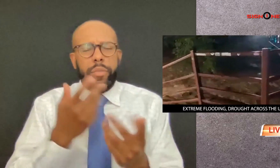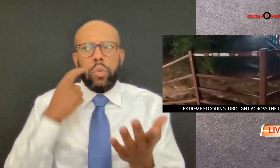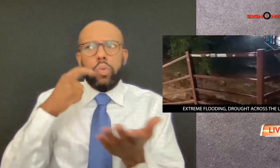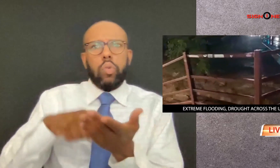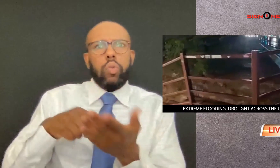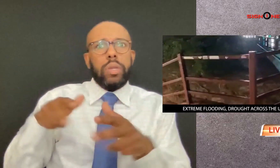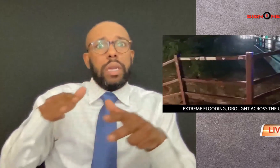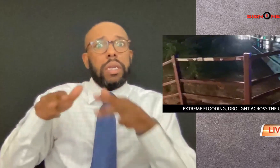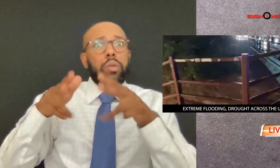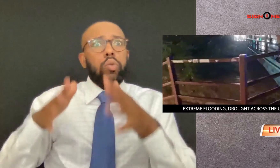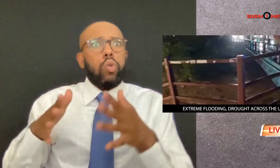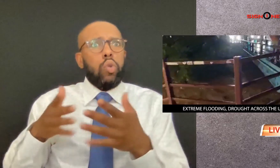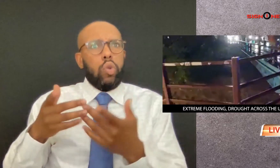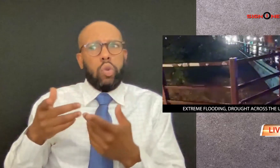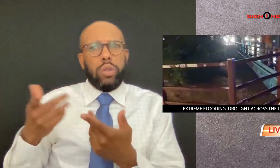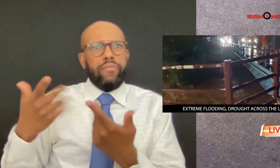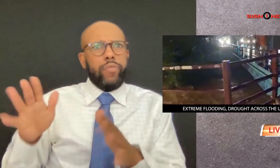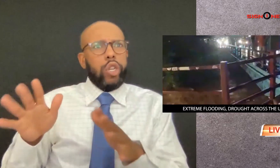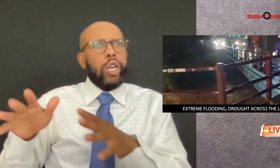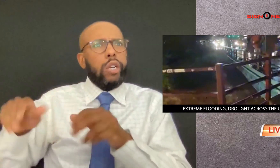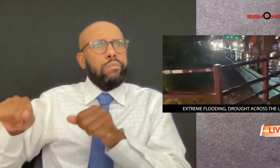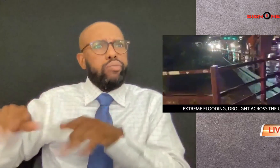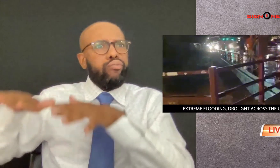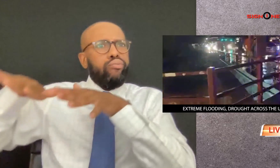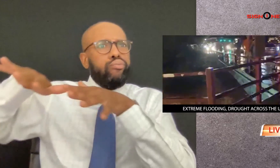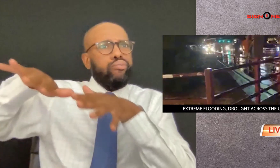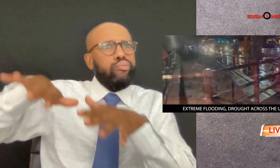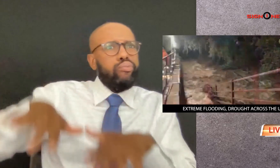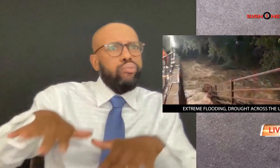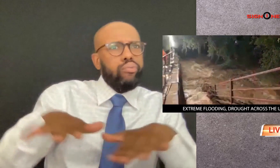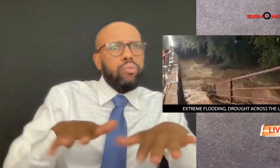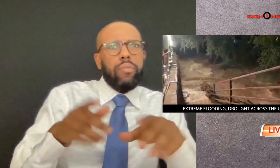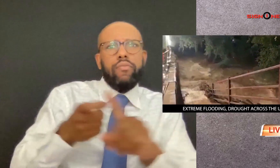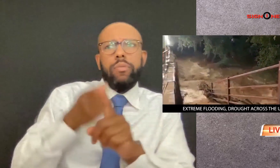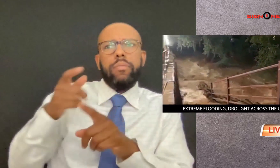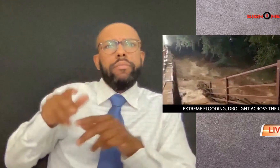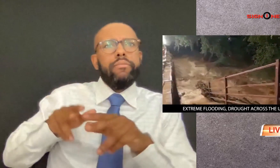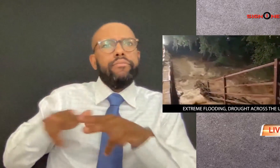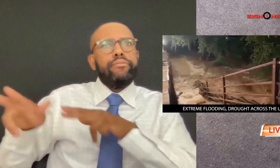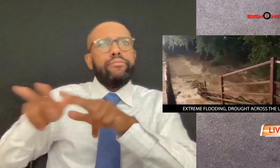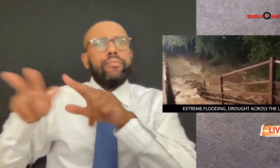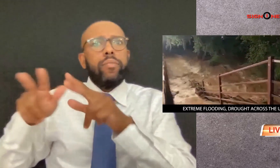Rangers in Utah's Zion National Park rangers say hikers were being swept off their feet